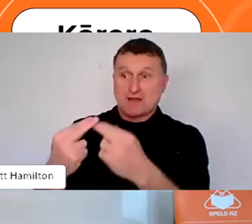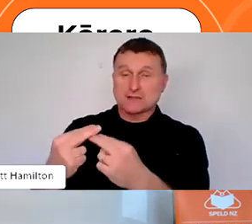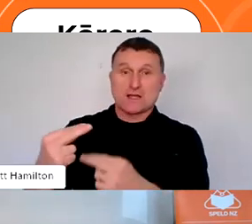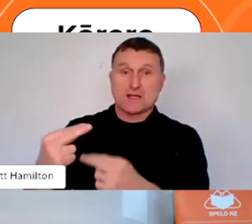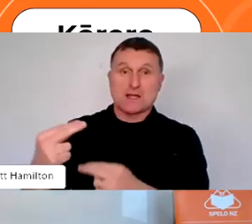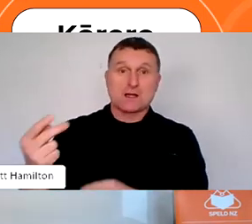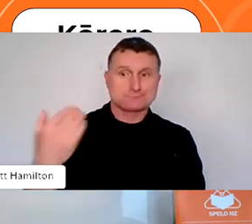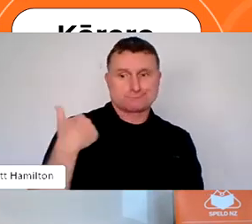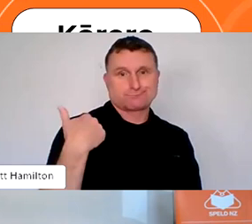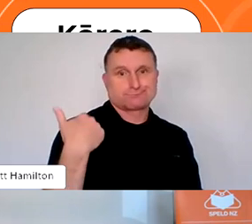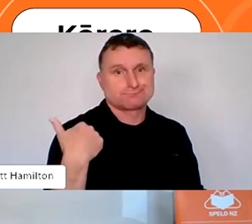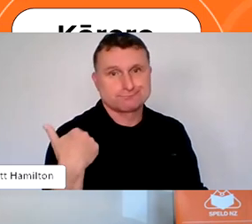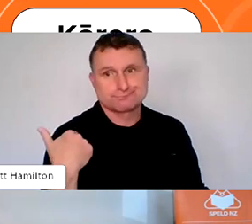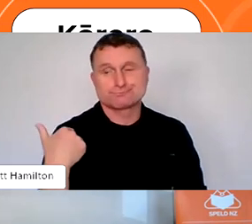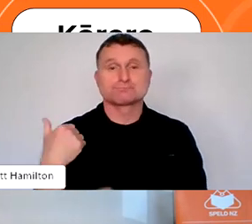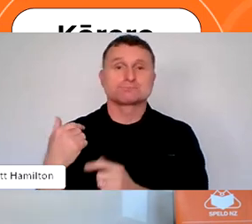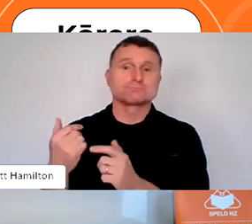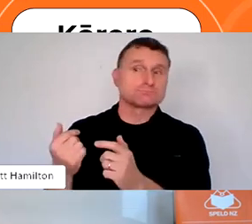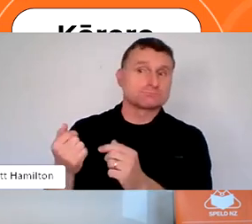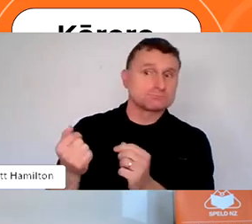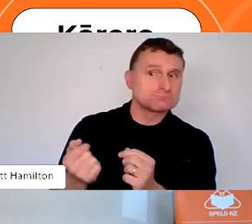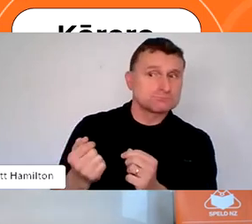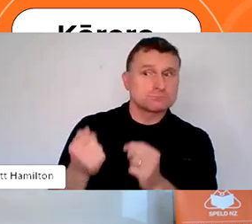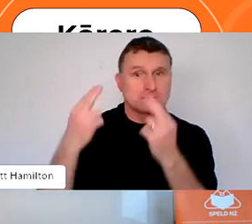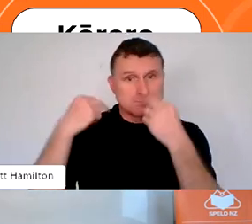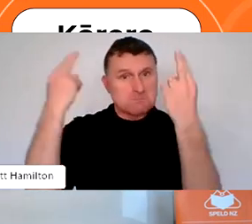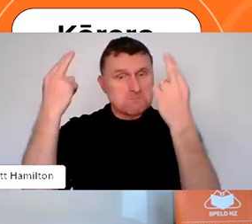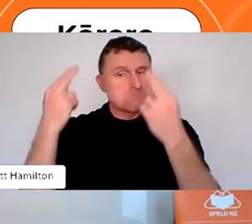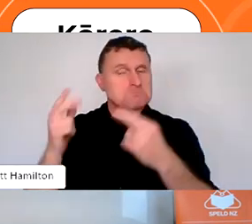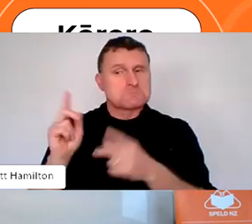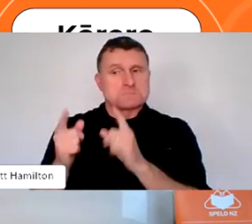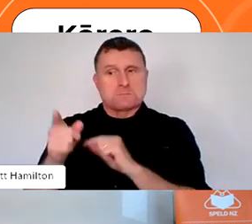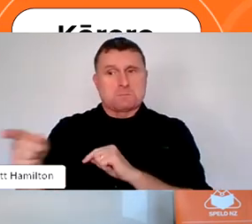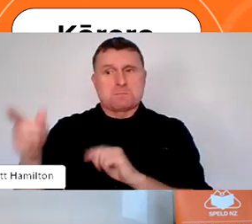get quite demanding, and it is not beneficial useful for anyone.